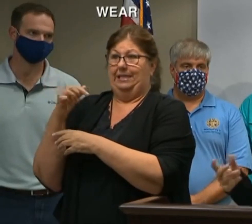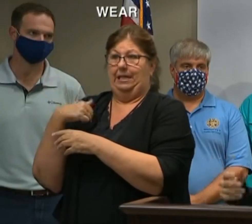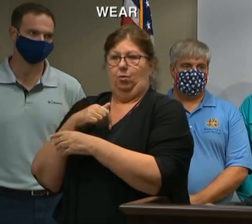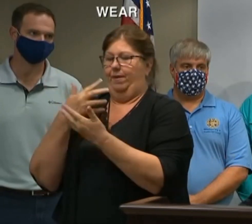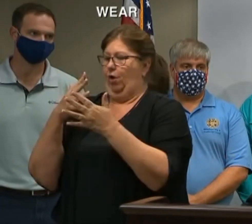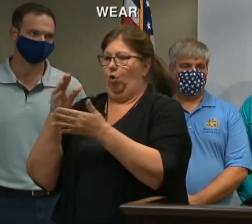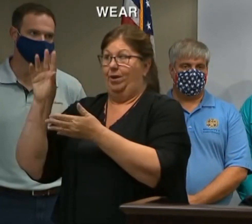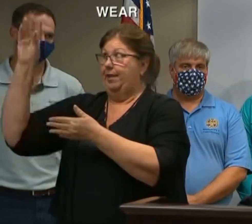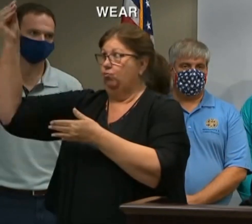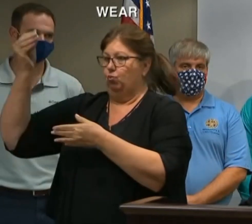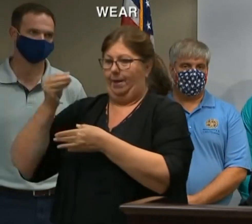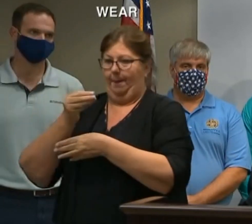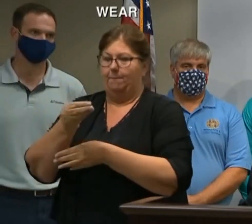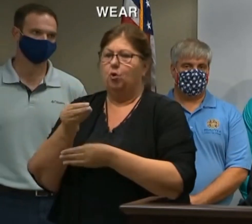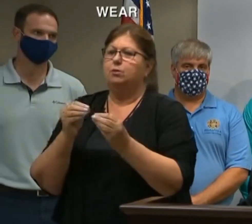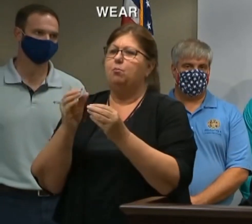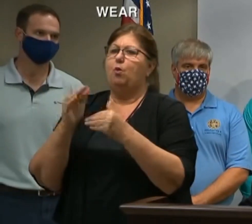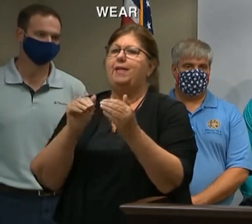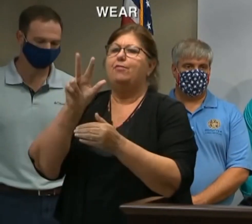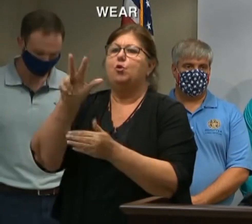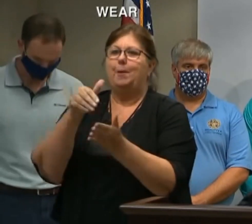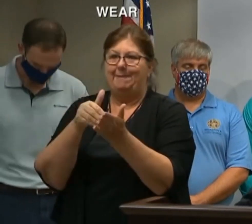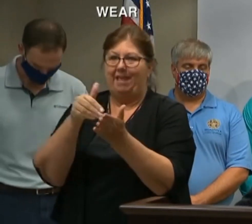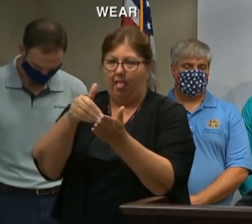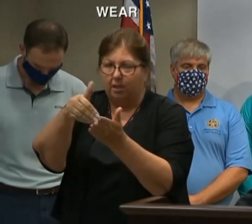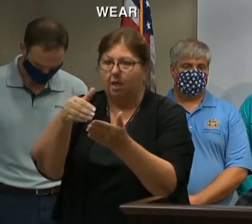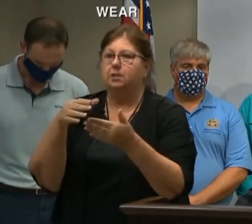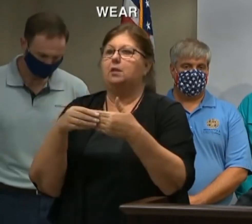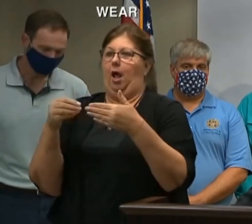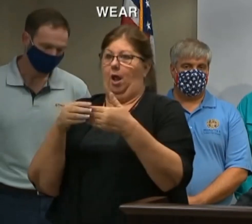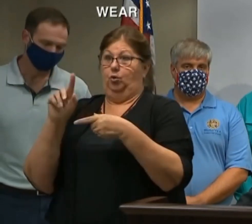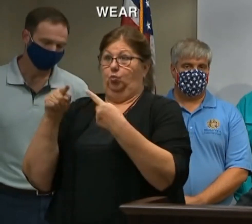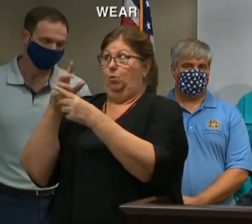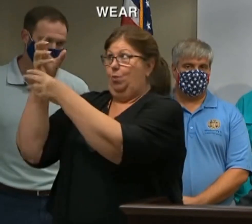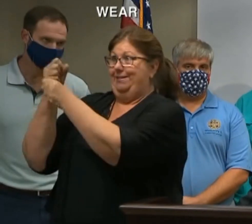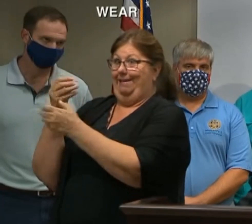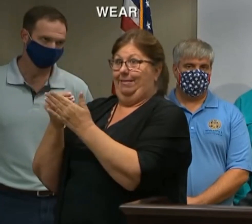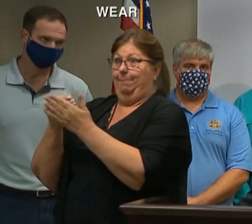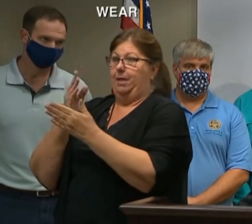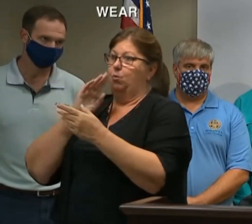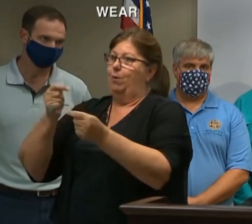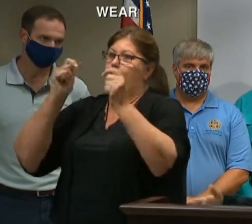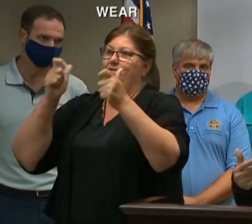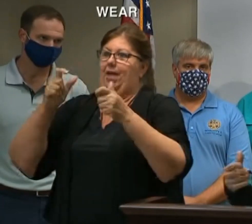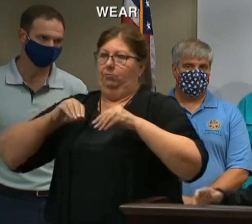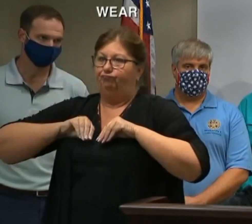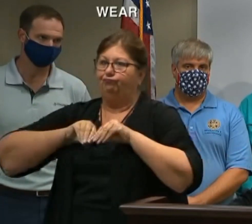that money uh comes to us we will get it back to this community uh as fast as possible and i want to